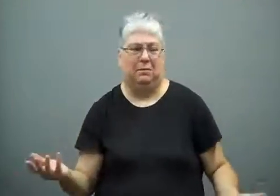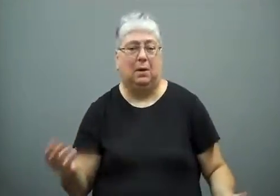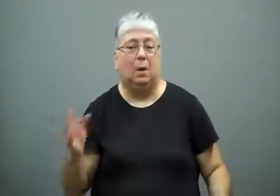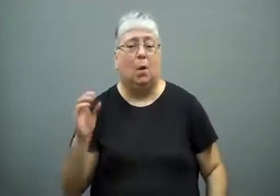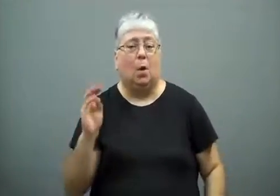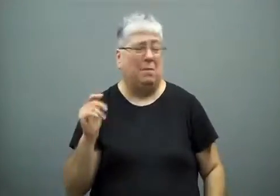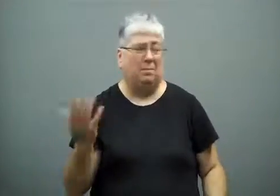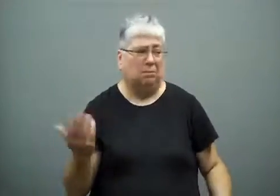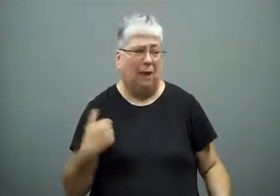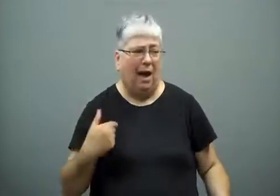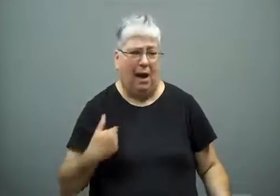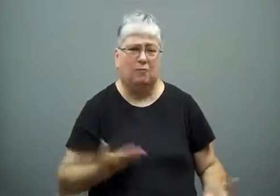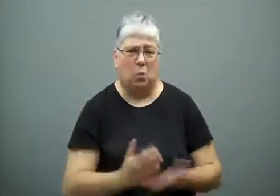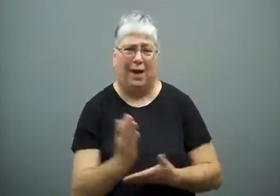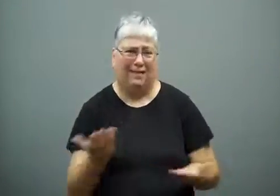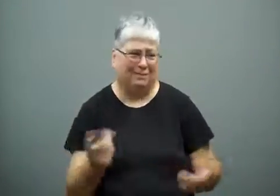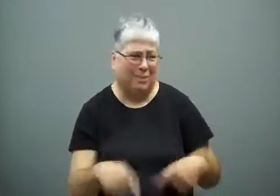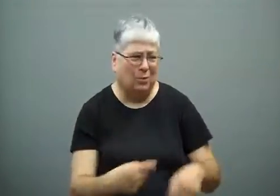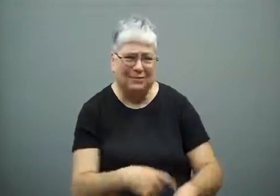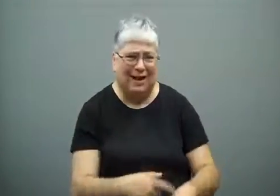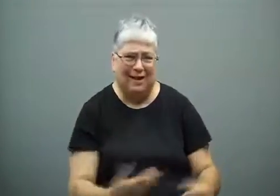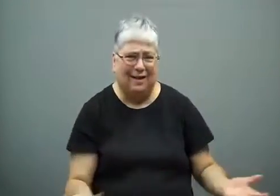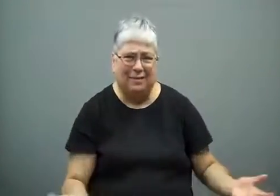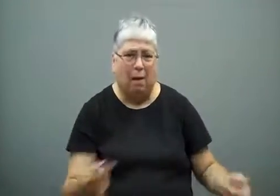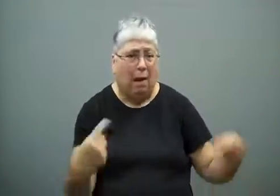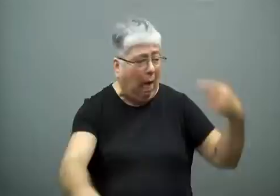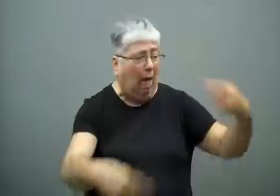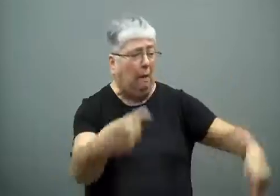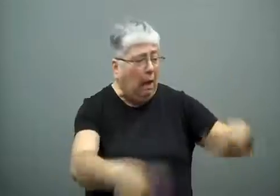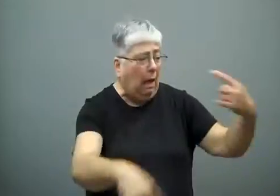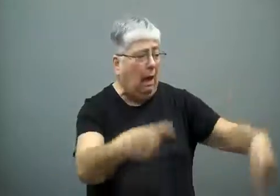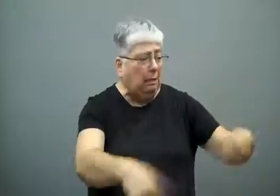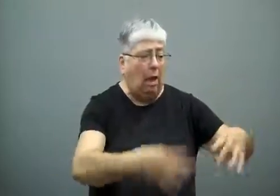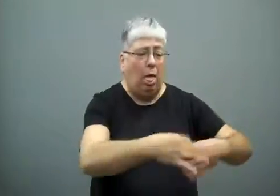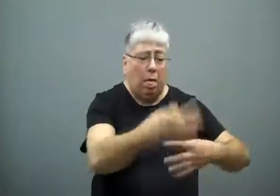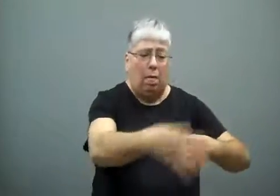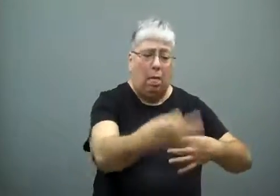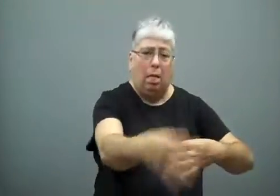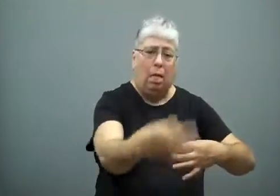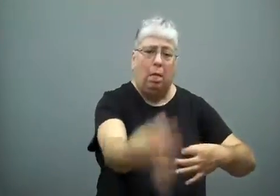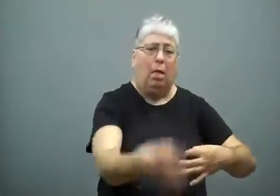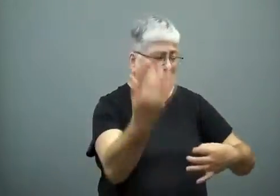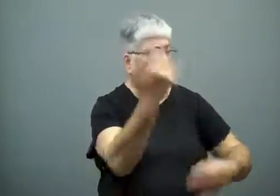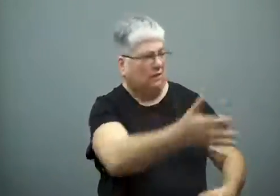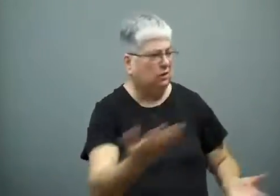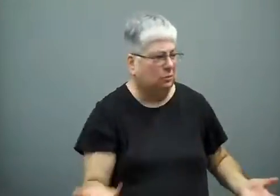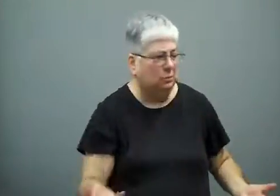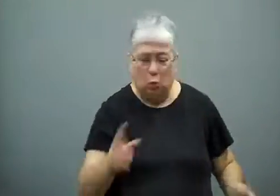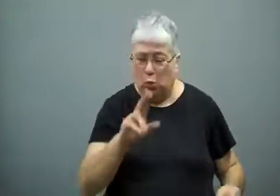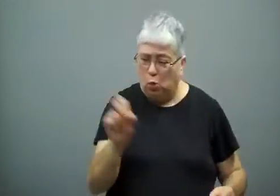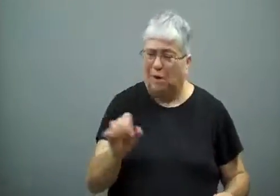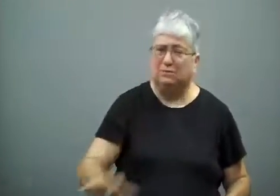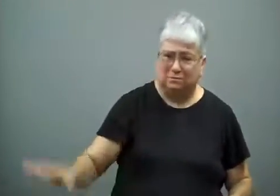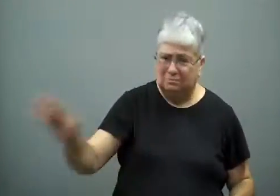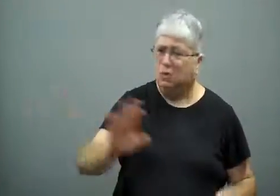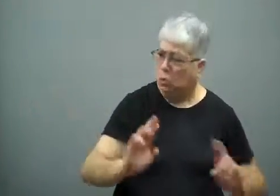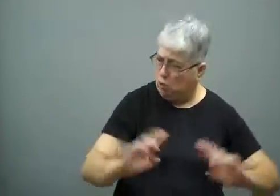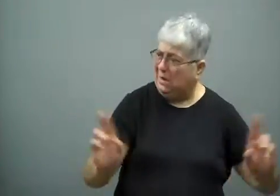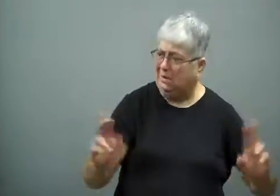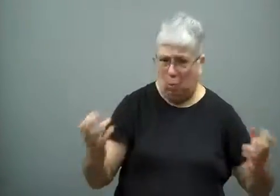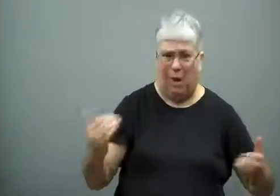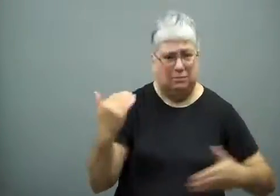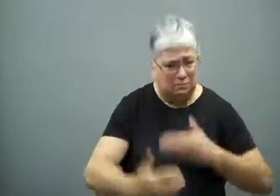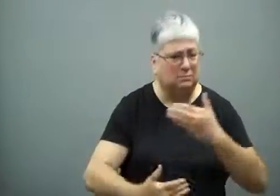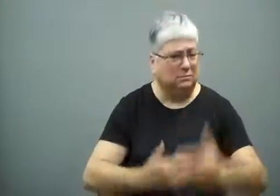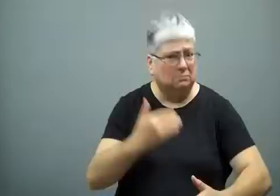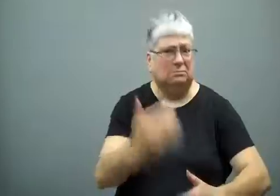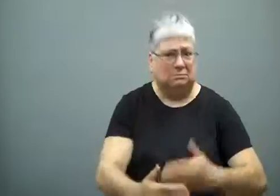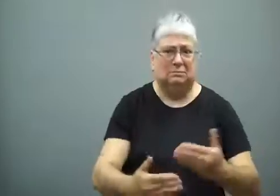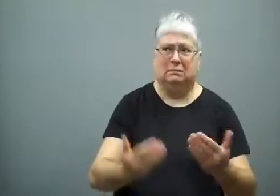Obama responded he did have the right, and the squabbling and delays